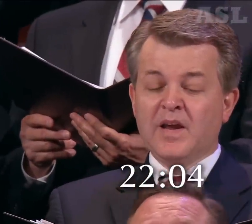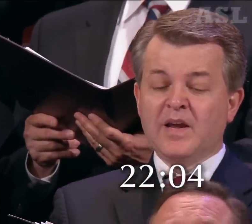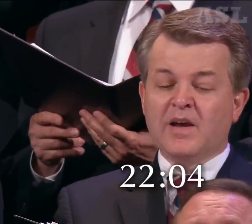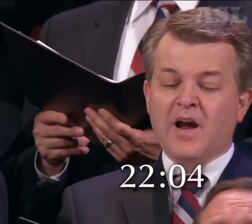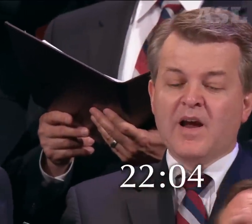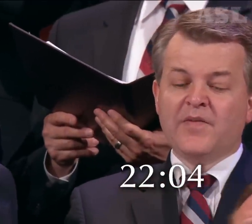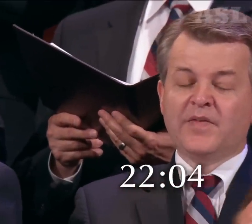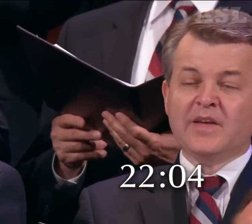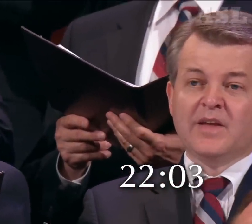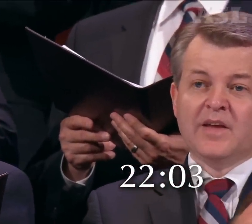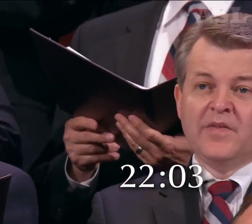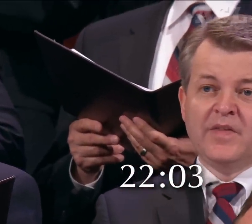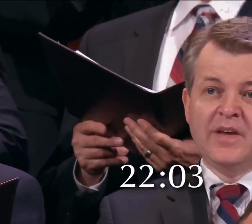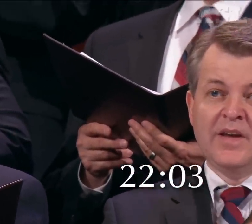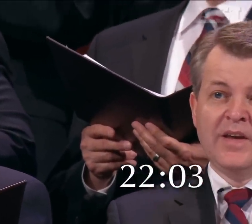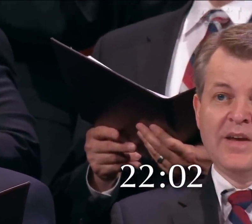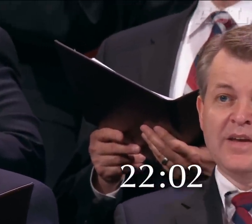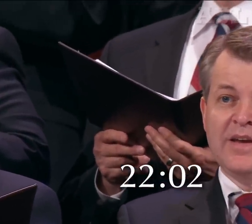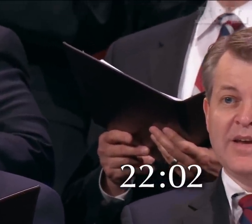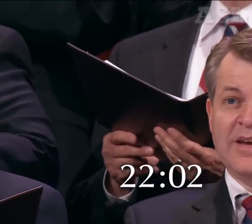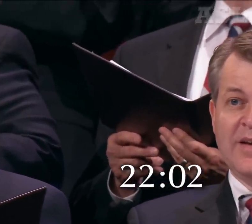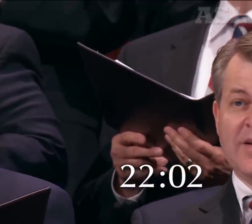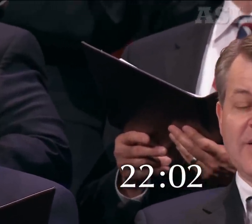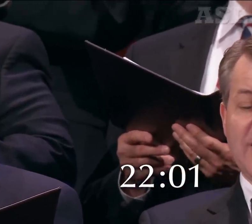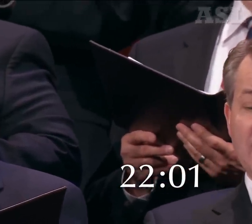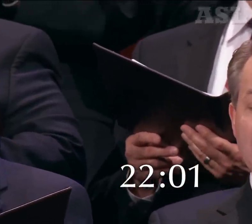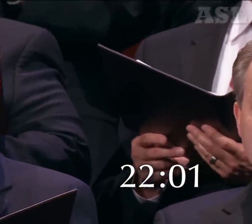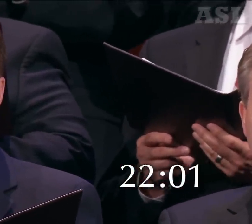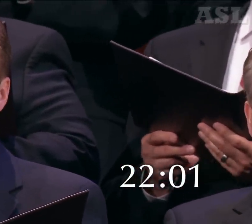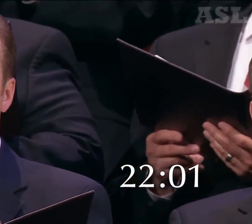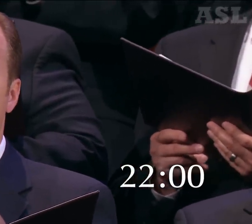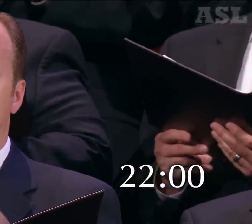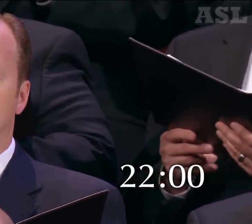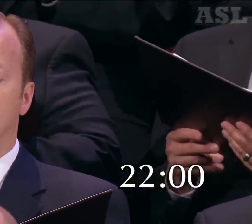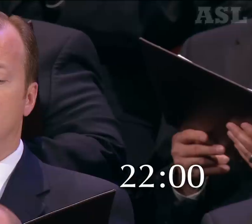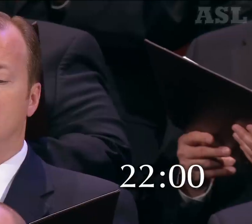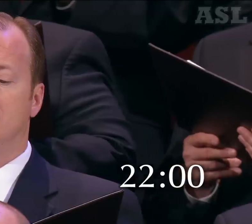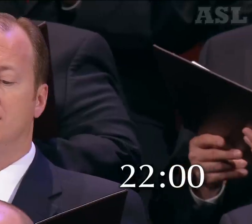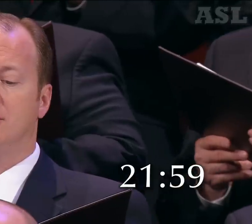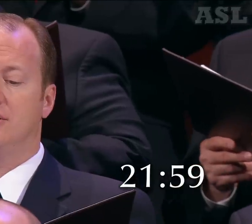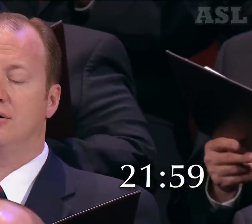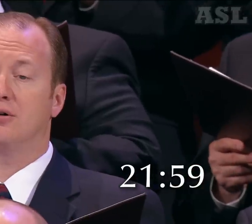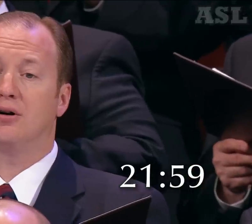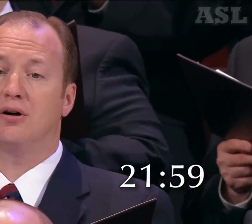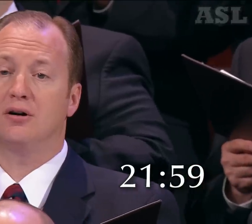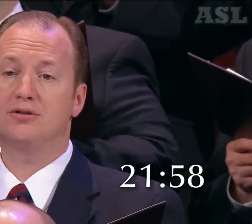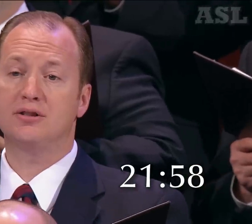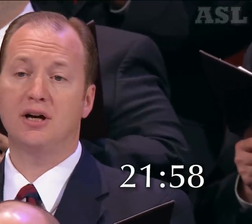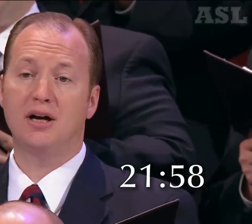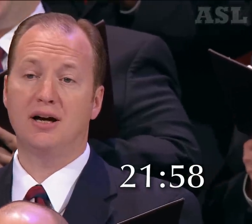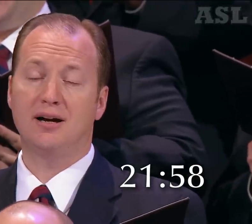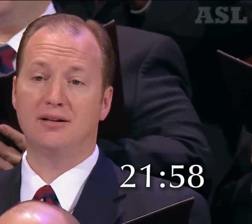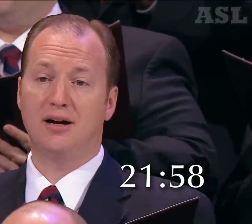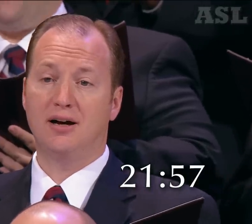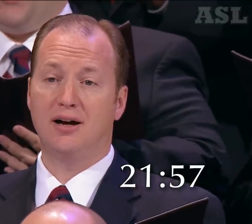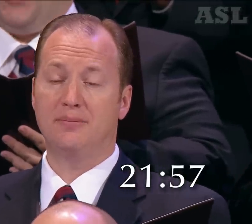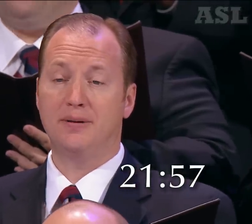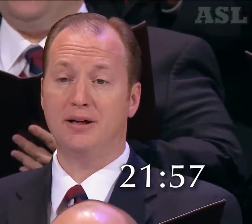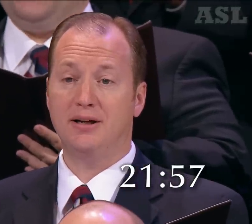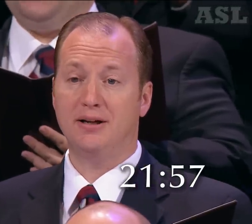CLOSED CAPTION CHANNEL